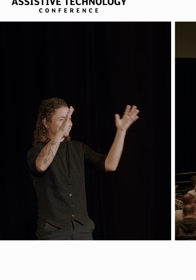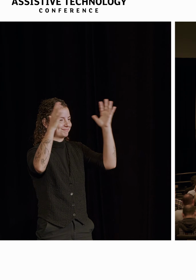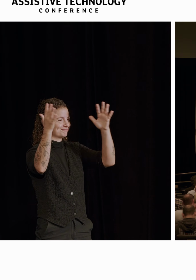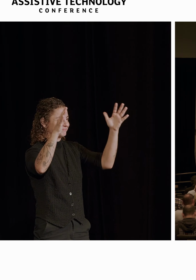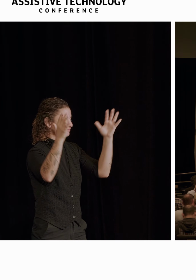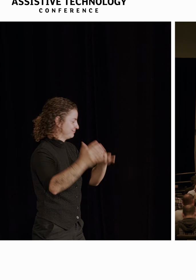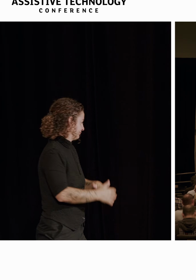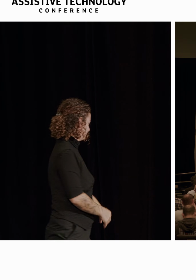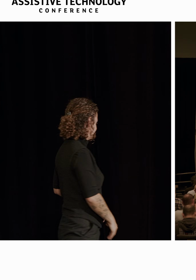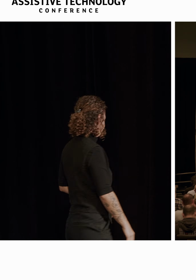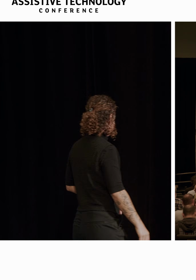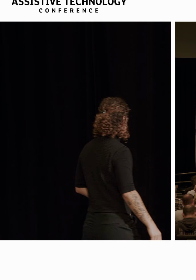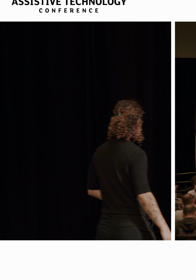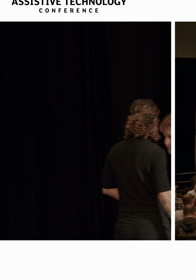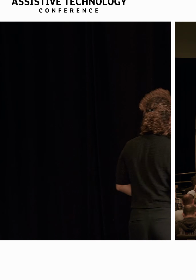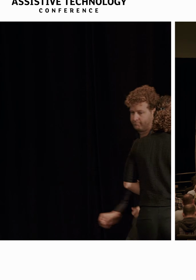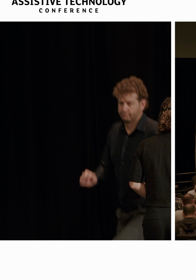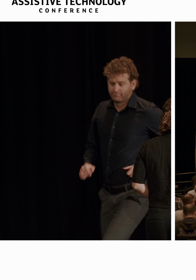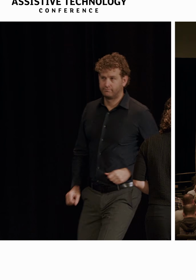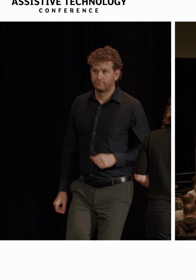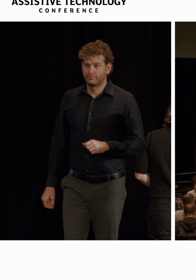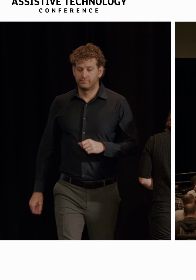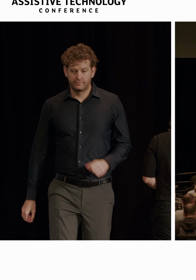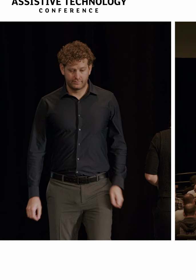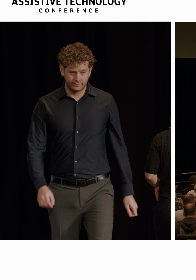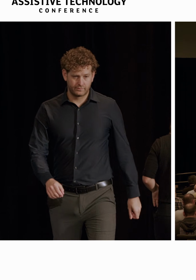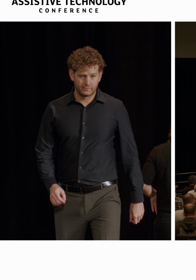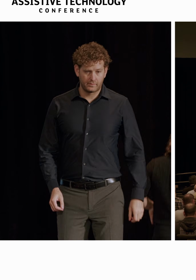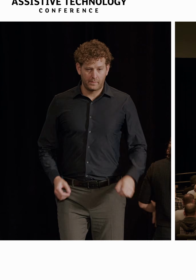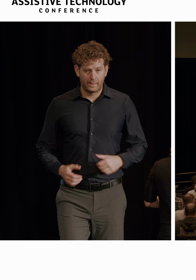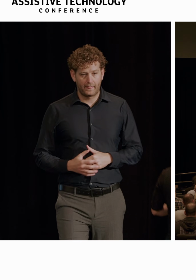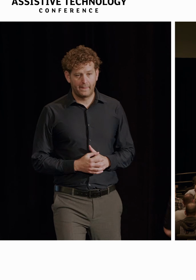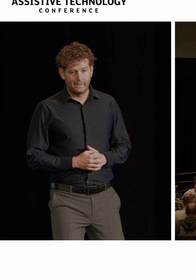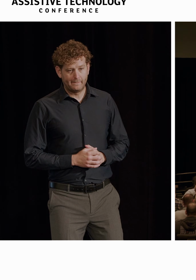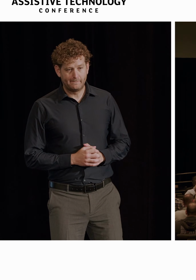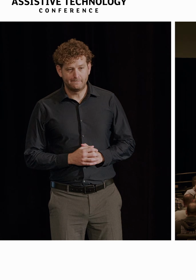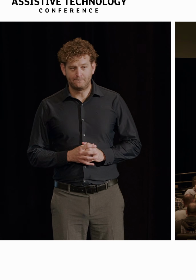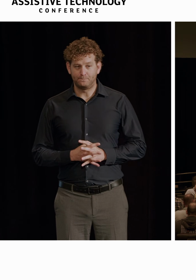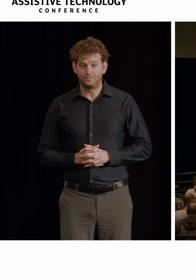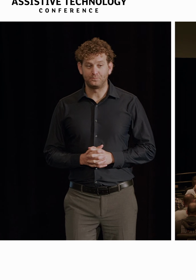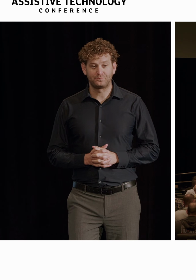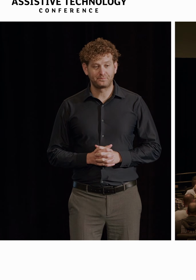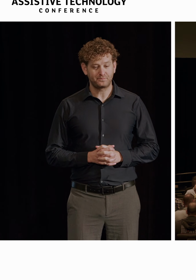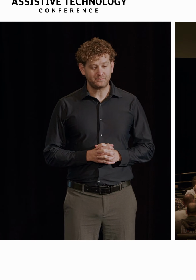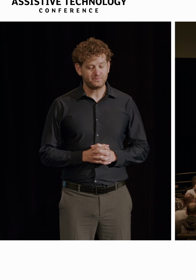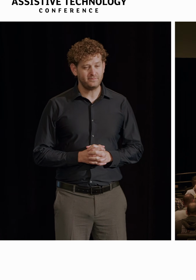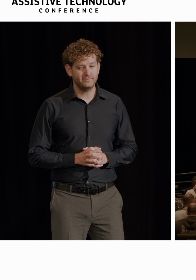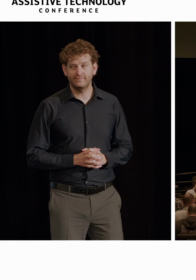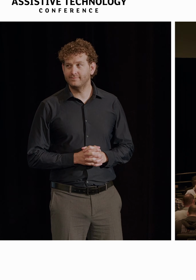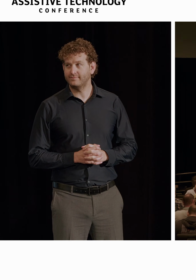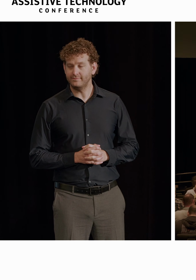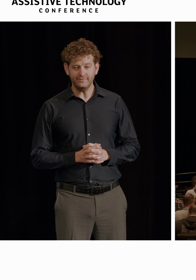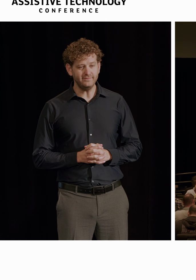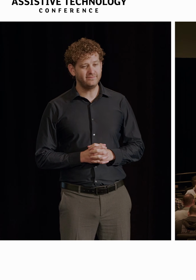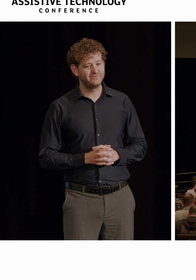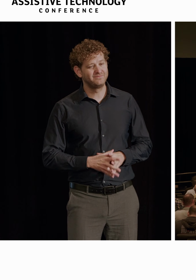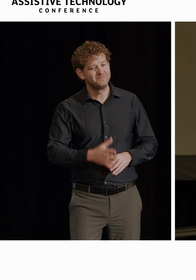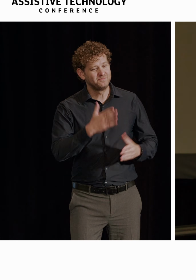(Audience Applauding) Thank you, Gus.